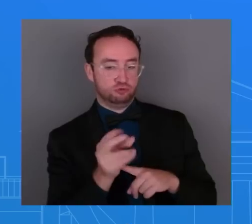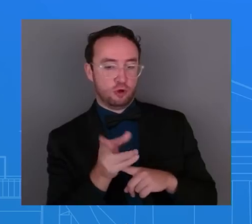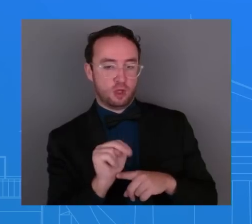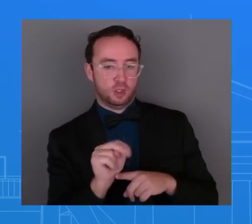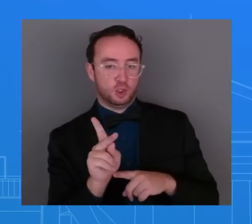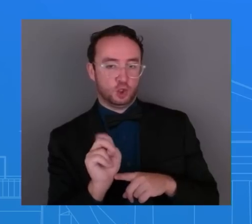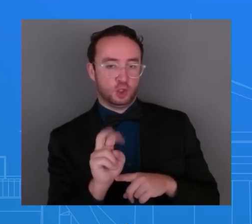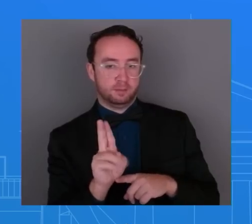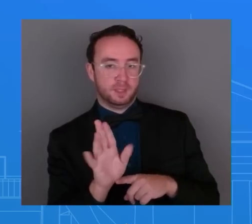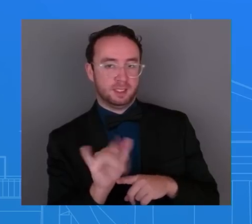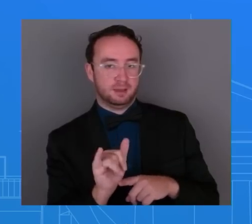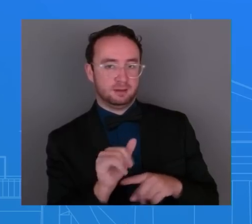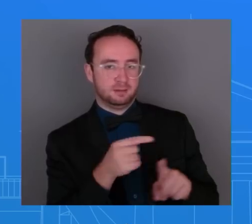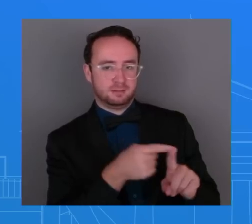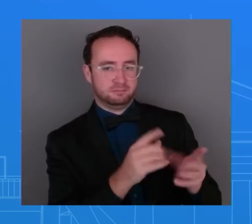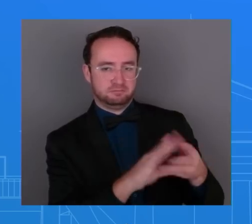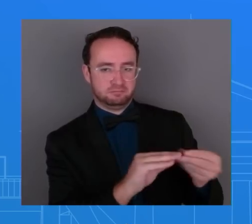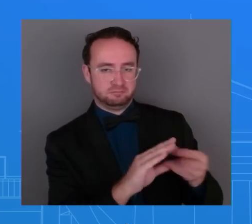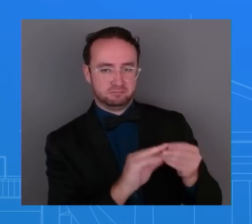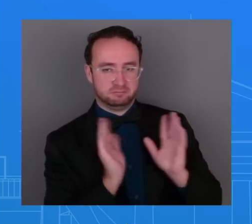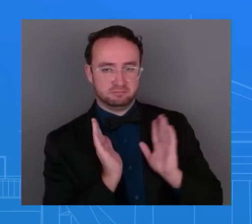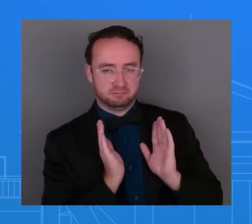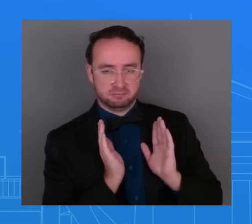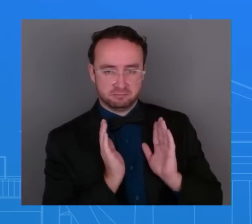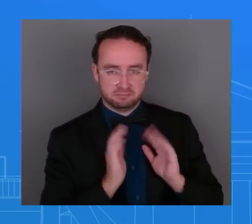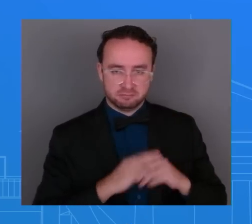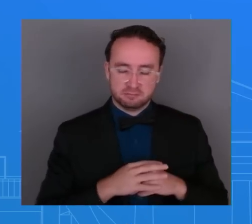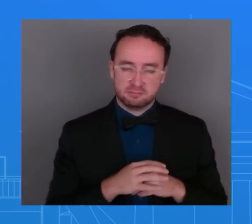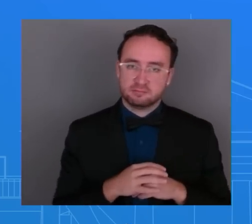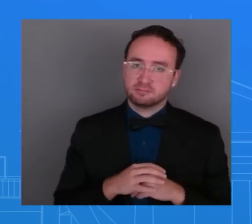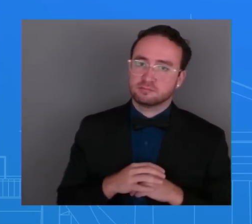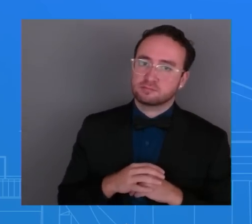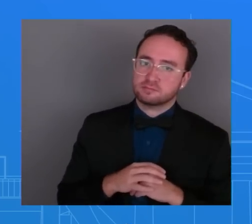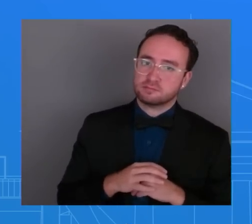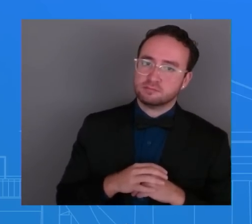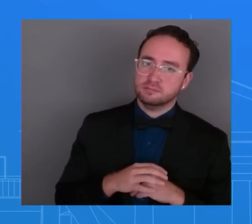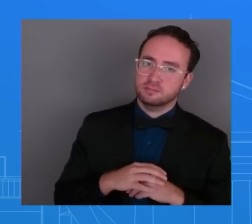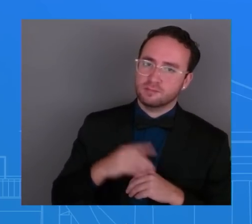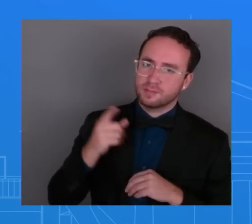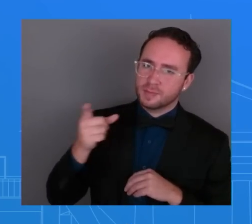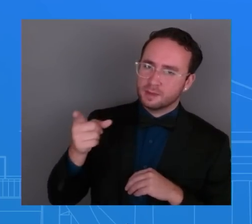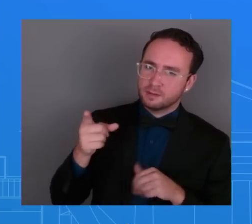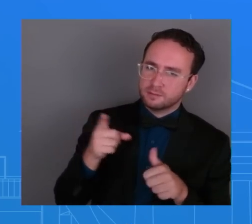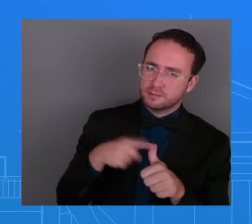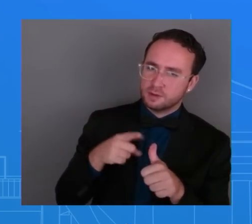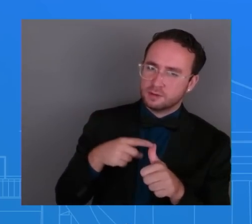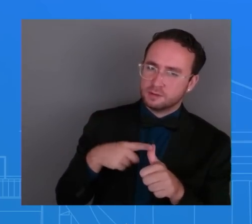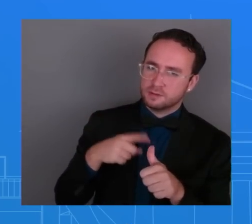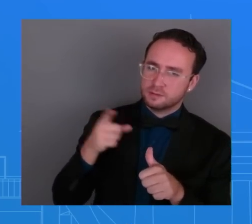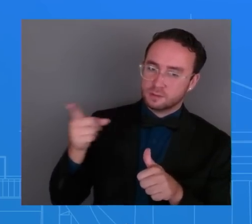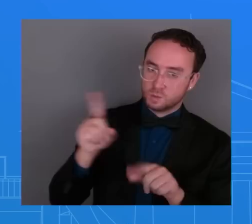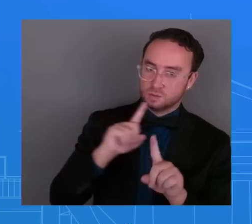I want to follow up first on what you told Phil. So, you said the vice president owns the successes of this president over the past three and a half years.